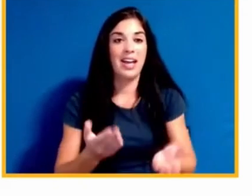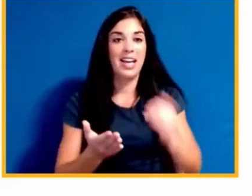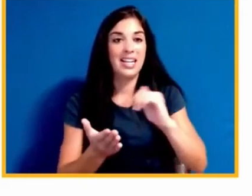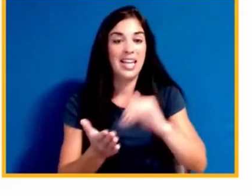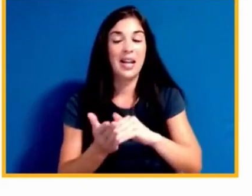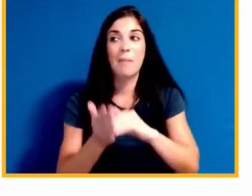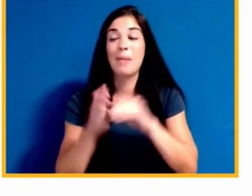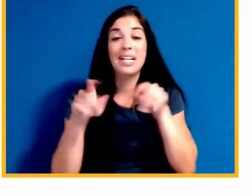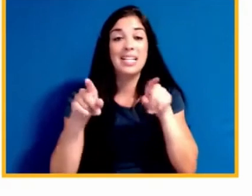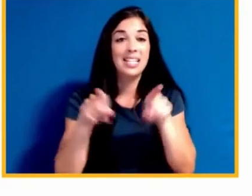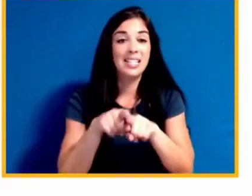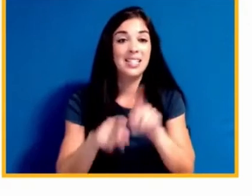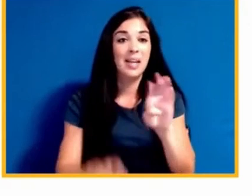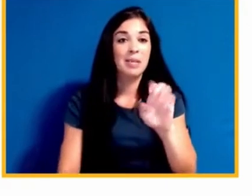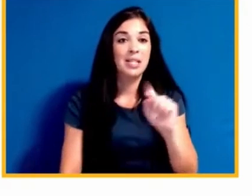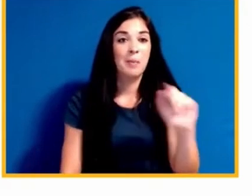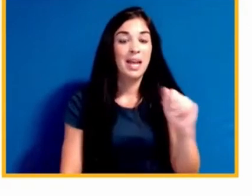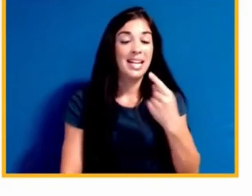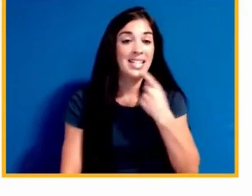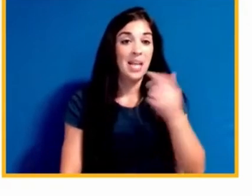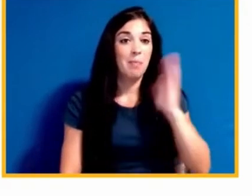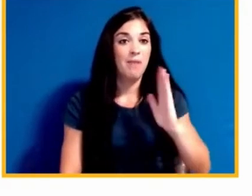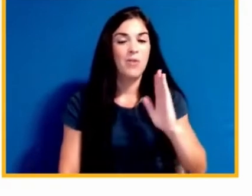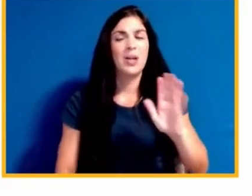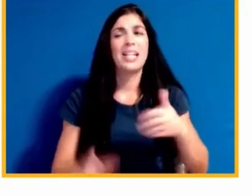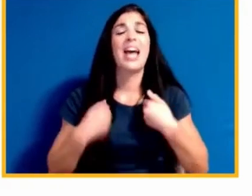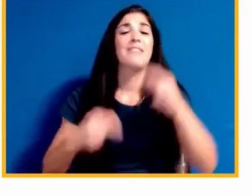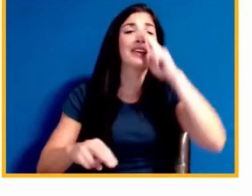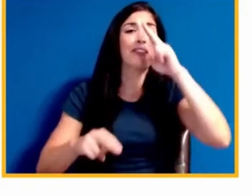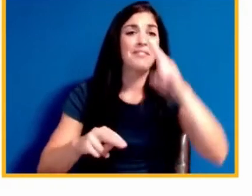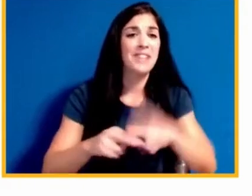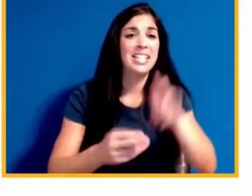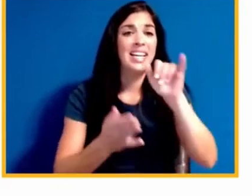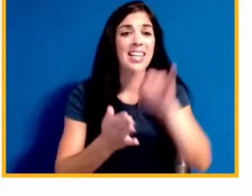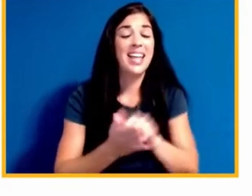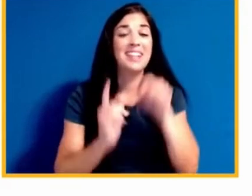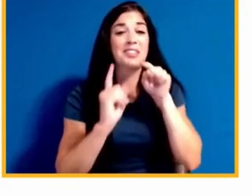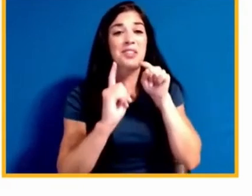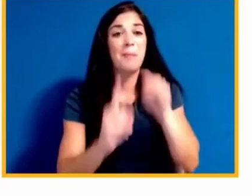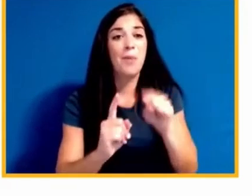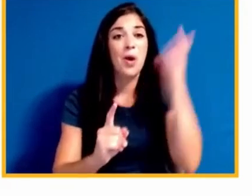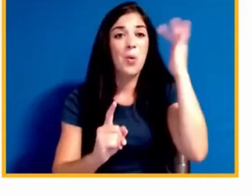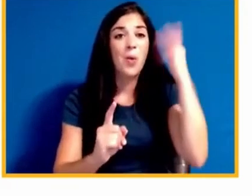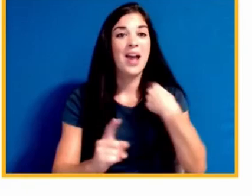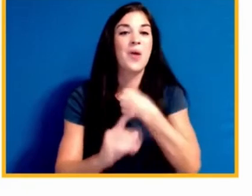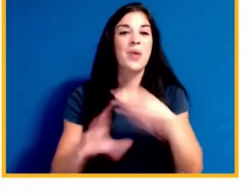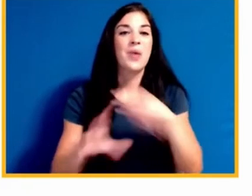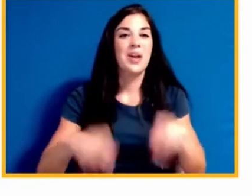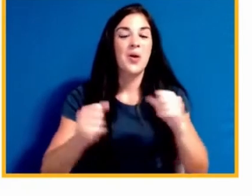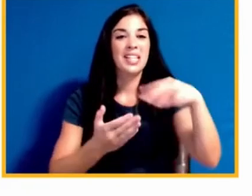Beta said earlier about having fun and the whole point of these dance competitions and why we host something so everybody can have fun.